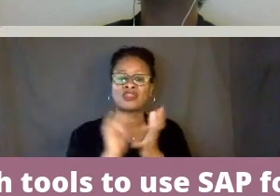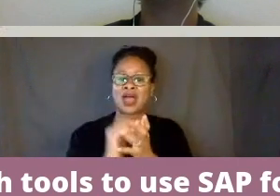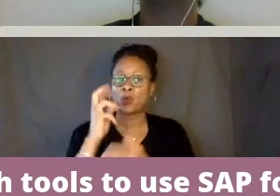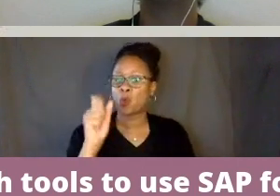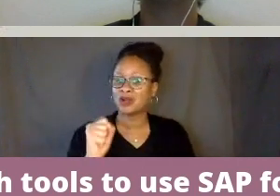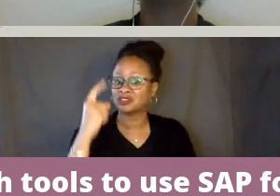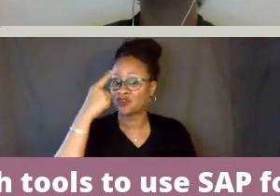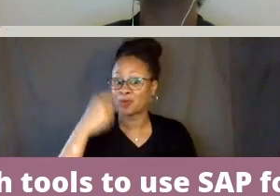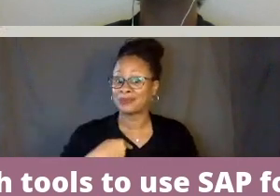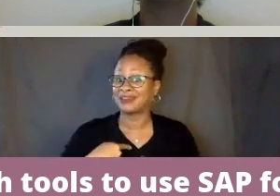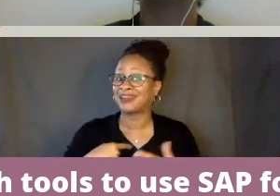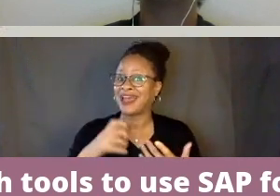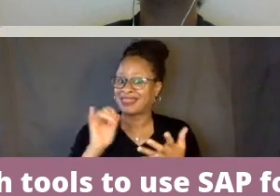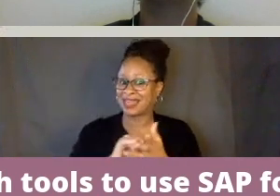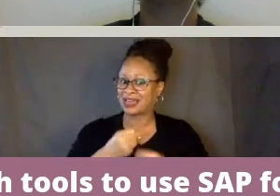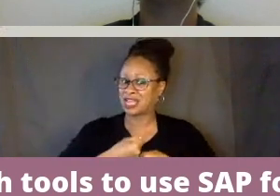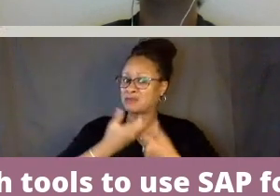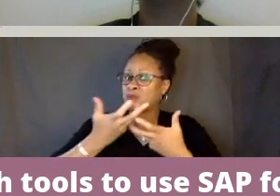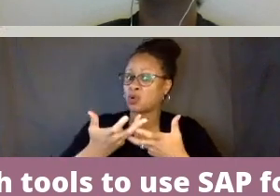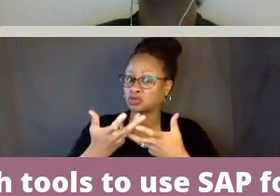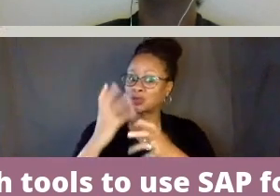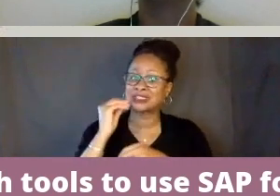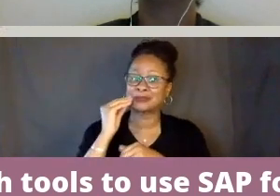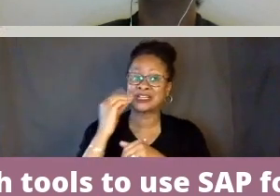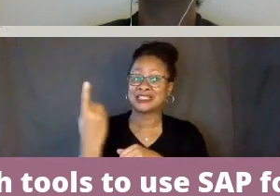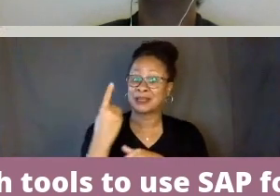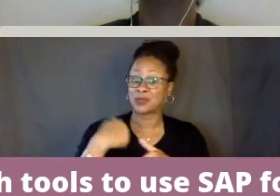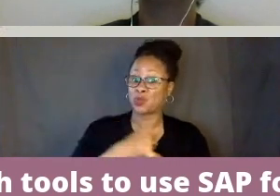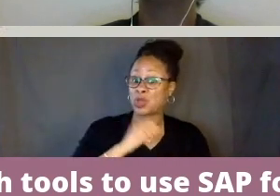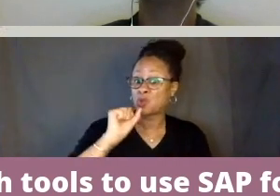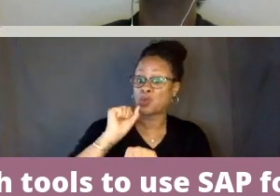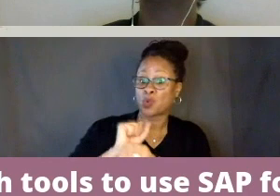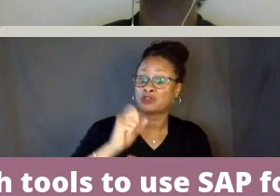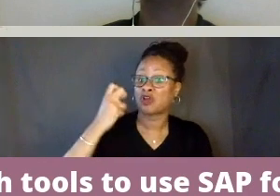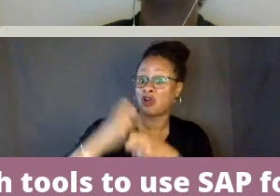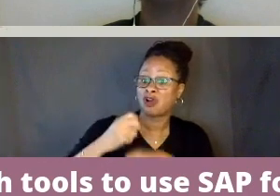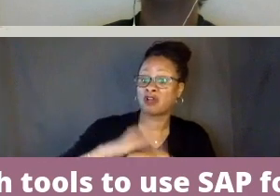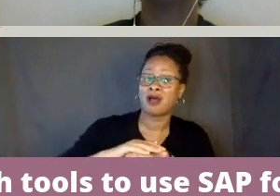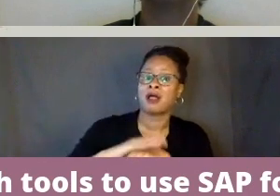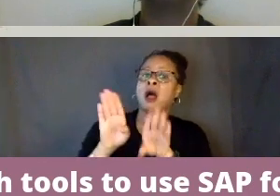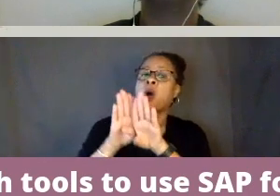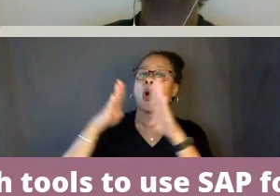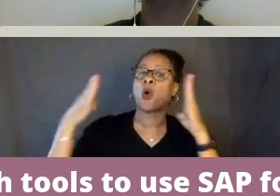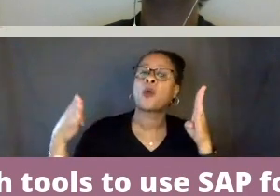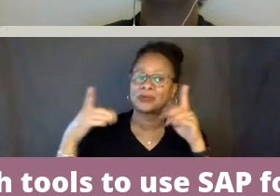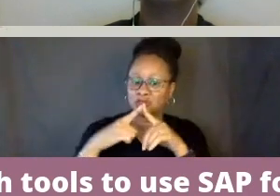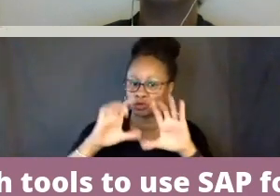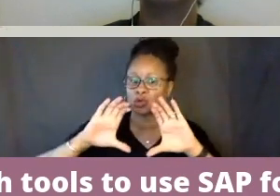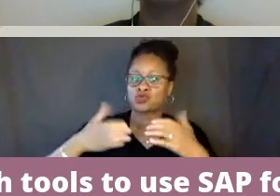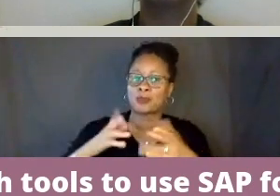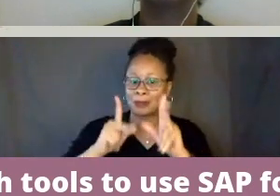that emotional experience of having something that we worked so hard on suddenly open to a group of people like that.